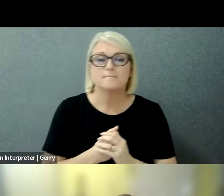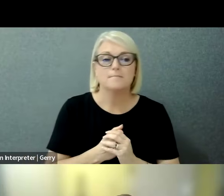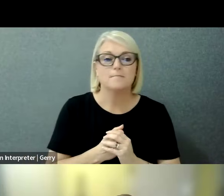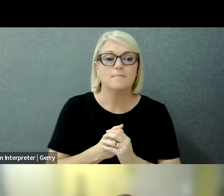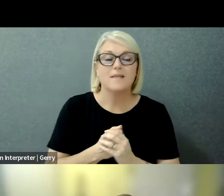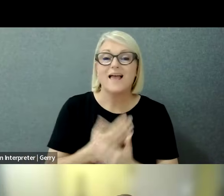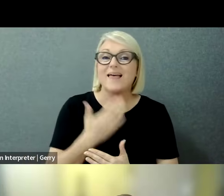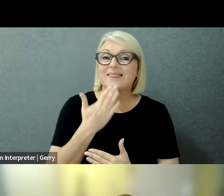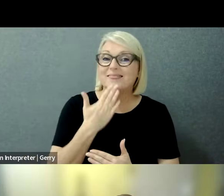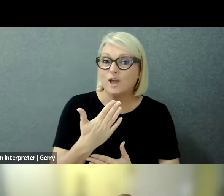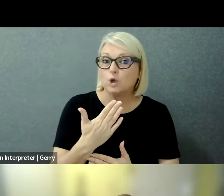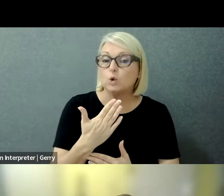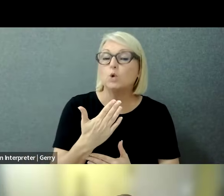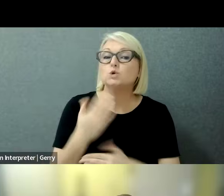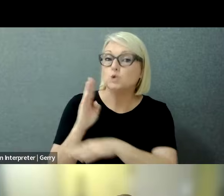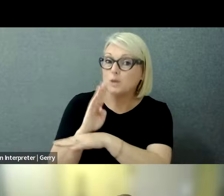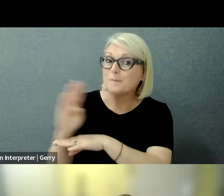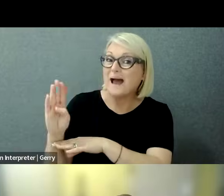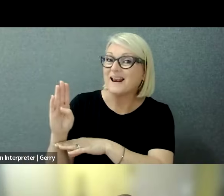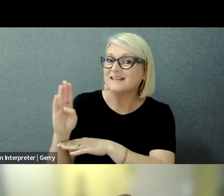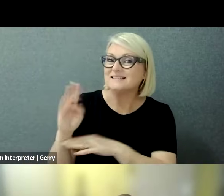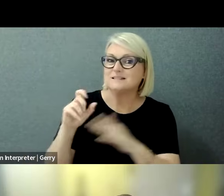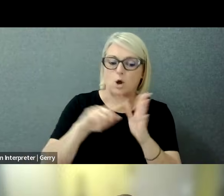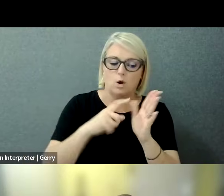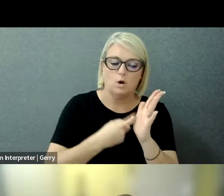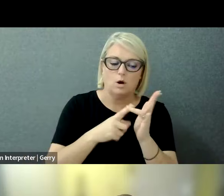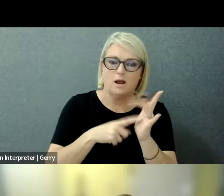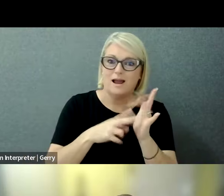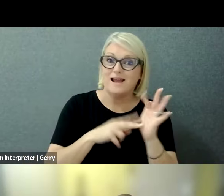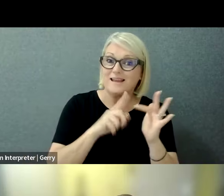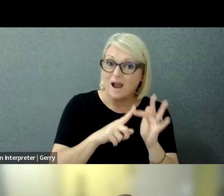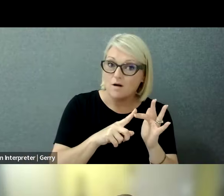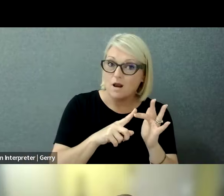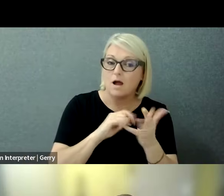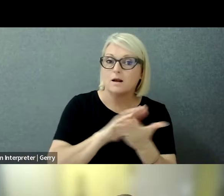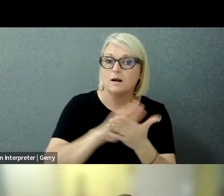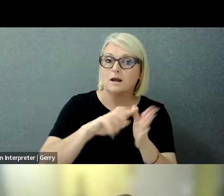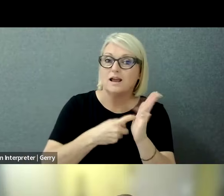you to our incredible panellists, to Caroline, Sharon, Tanya and Leah, for joining us today,